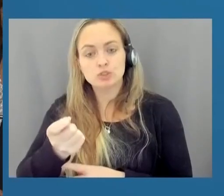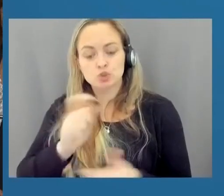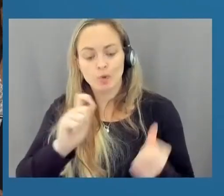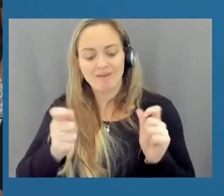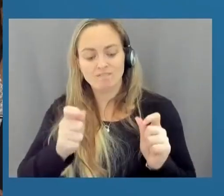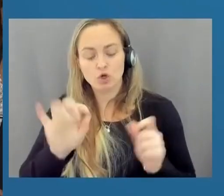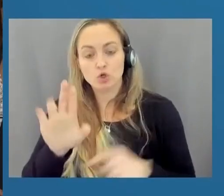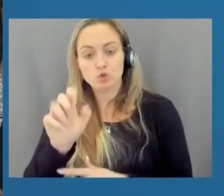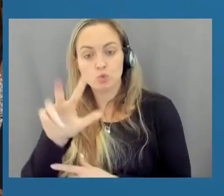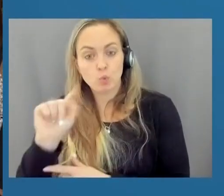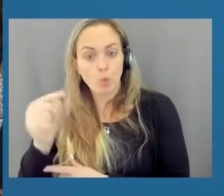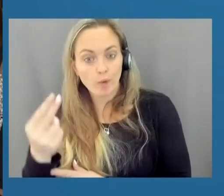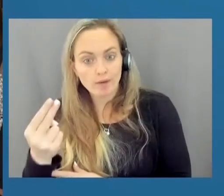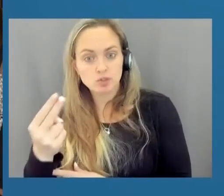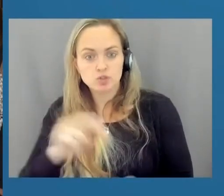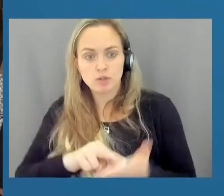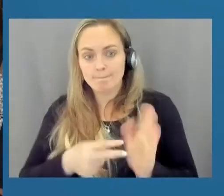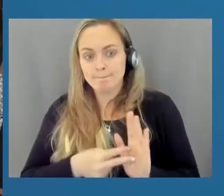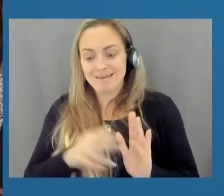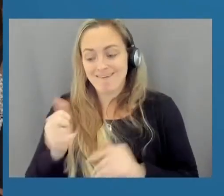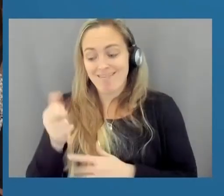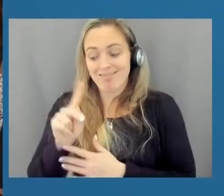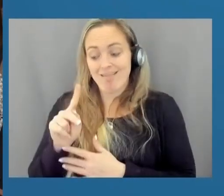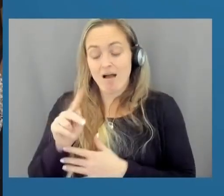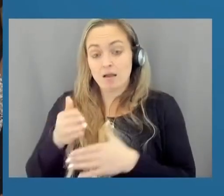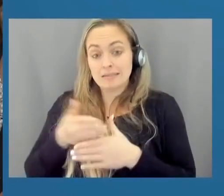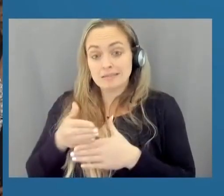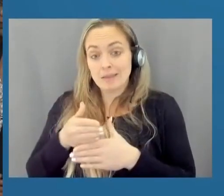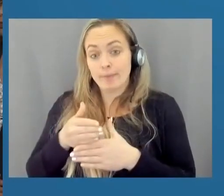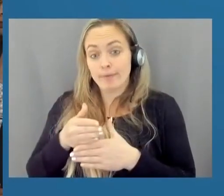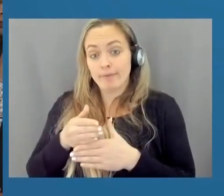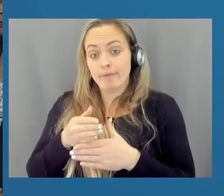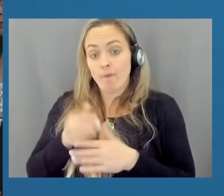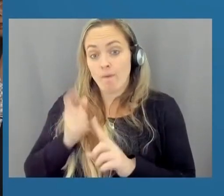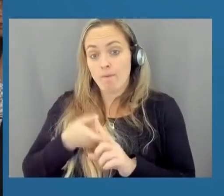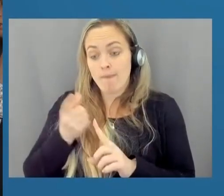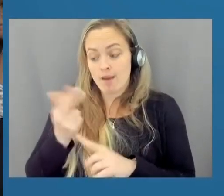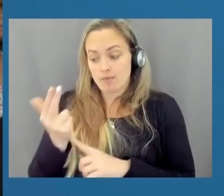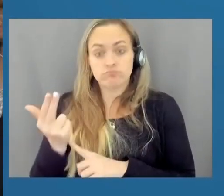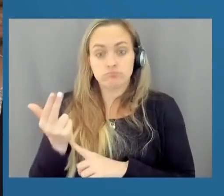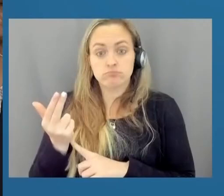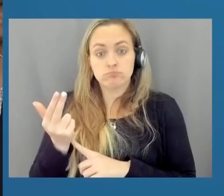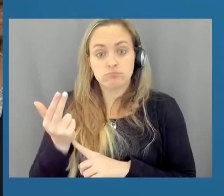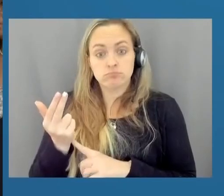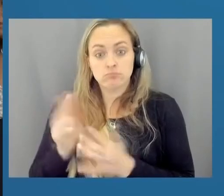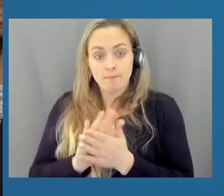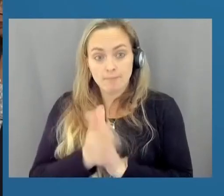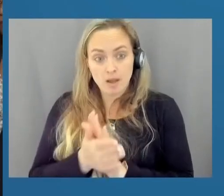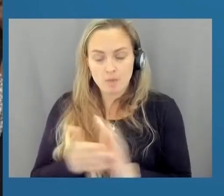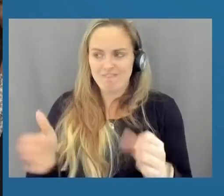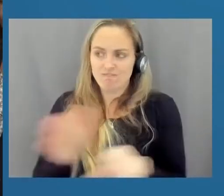that enables a Glock semi-automatic handgun. To become a fully automatic machine gun,